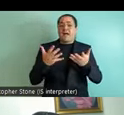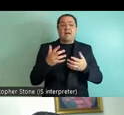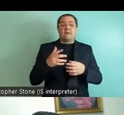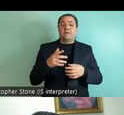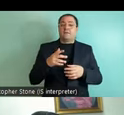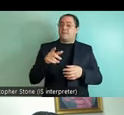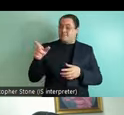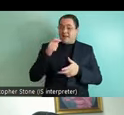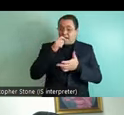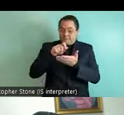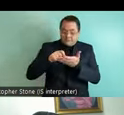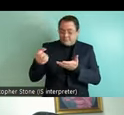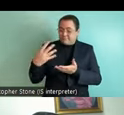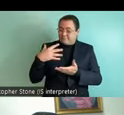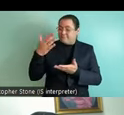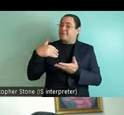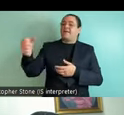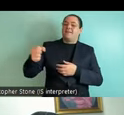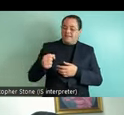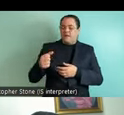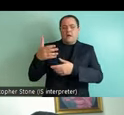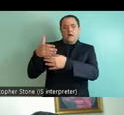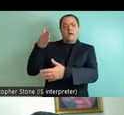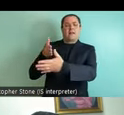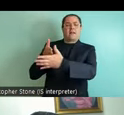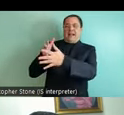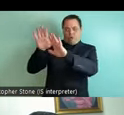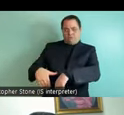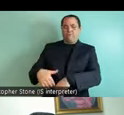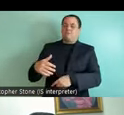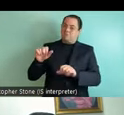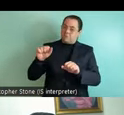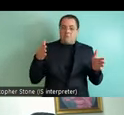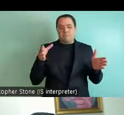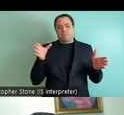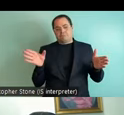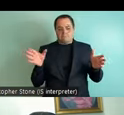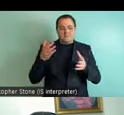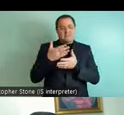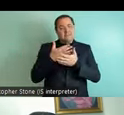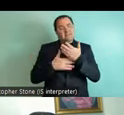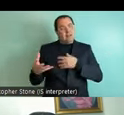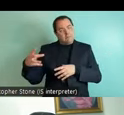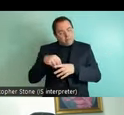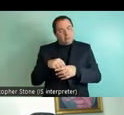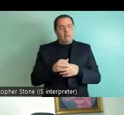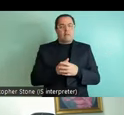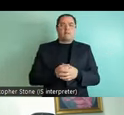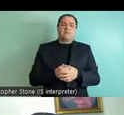11:49:38 accessibility and creating state simply says, we expect to work with, promoting